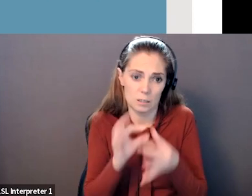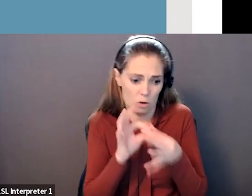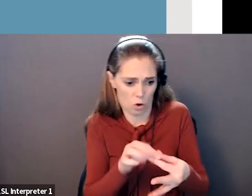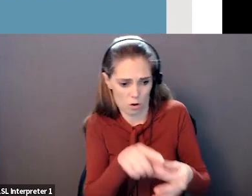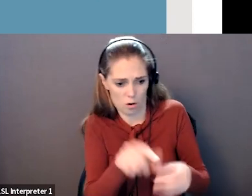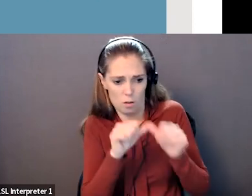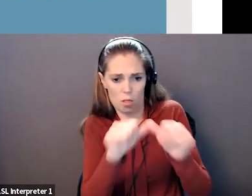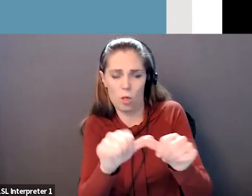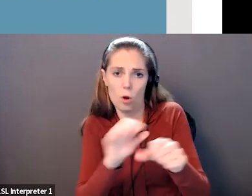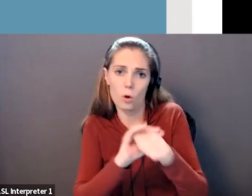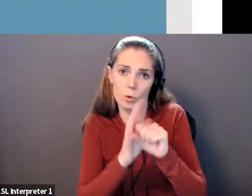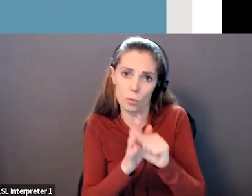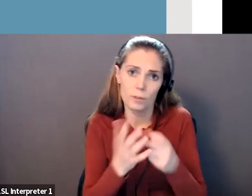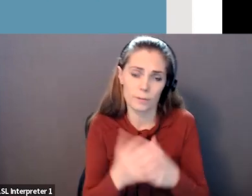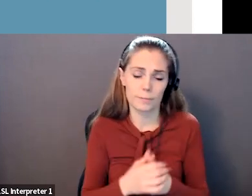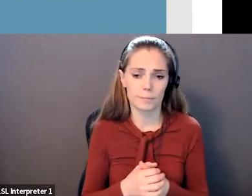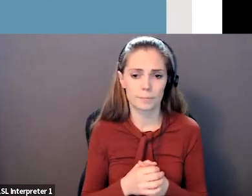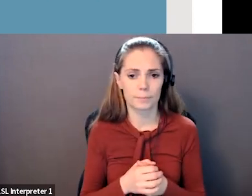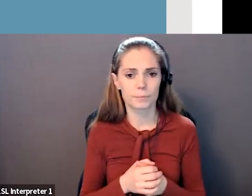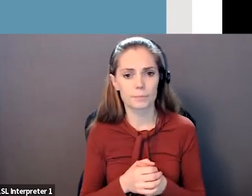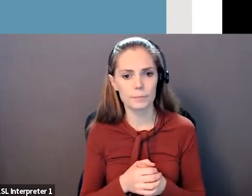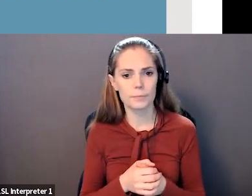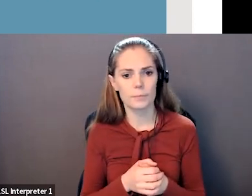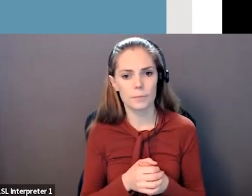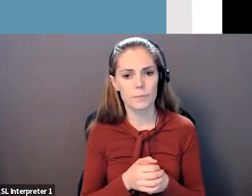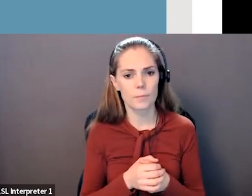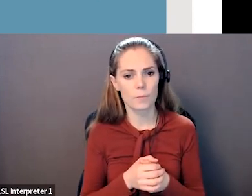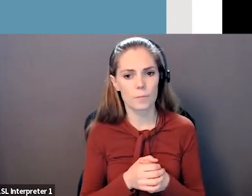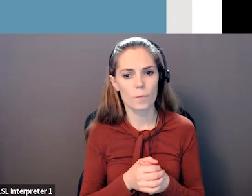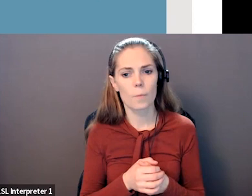And then similarly not surprisingly we're seeing a fair number of secondary psychological conditions